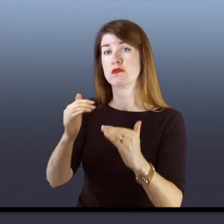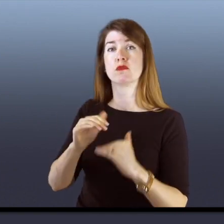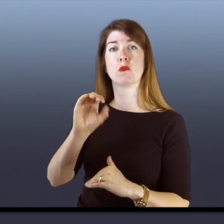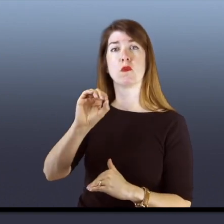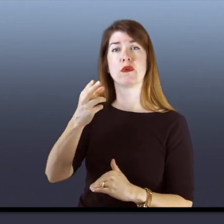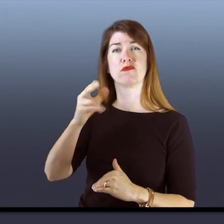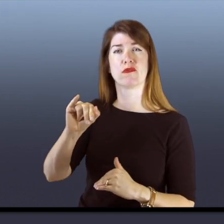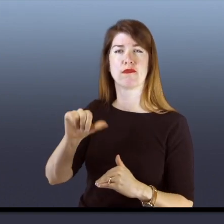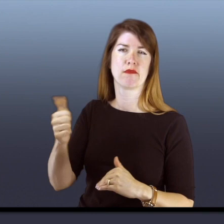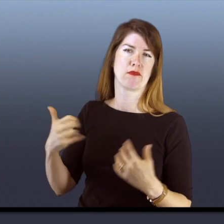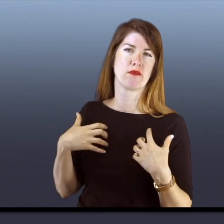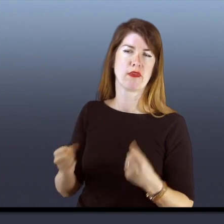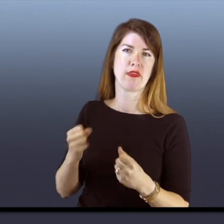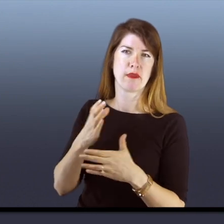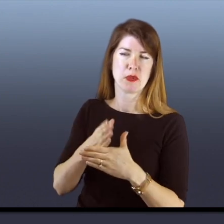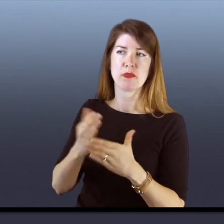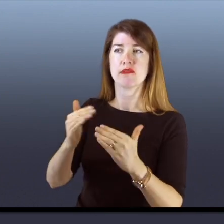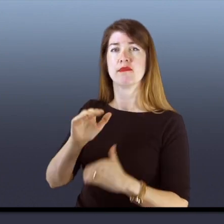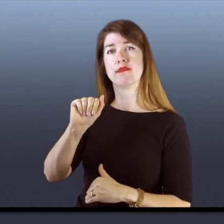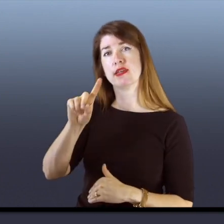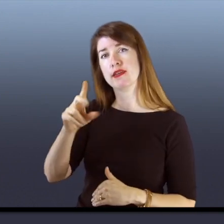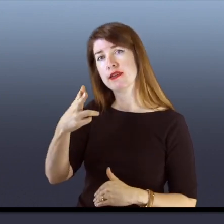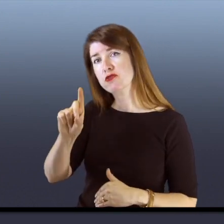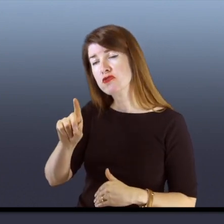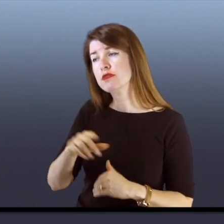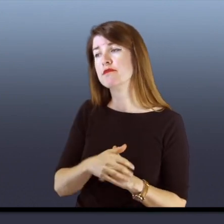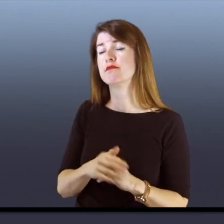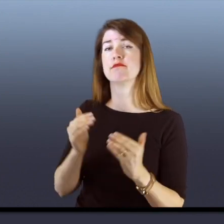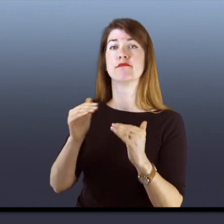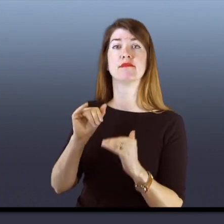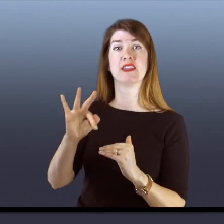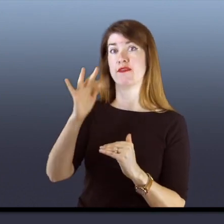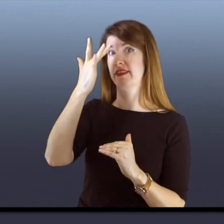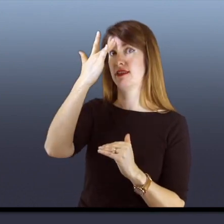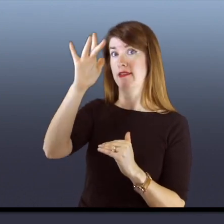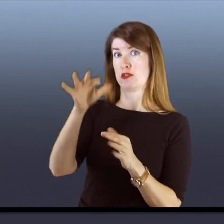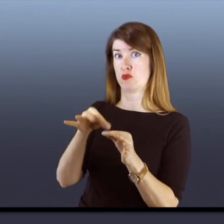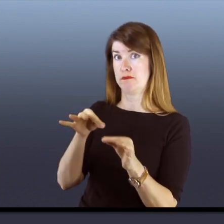if there's an intellectual disability present, autism,